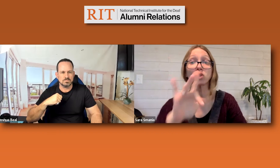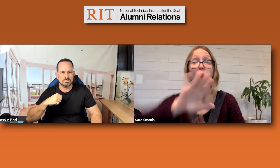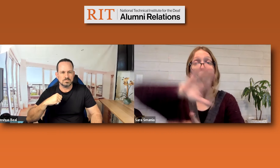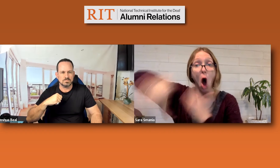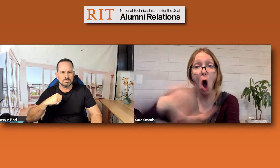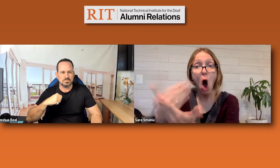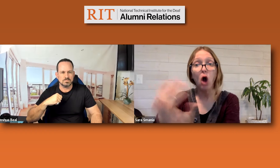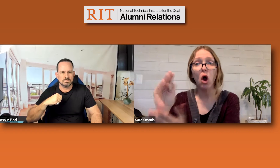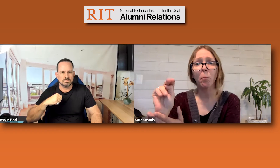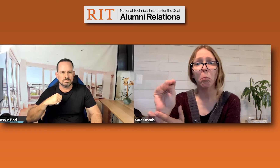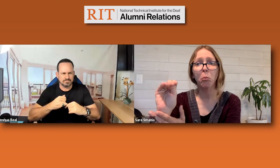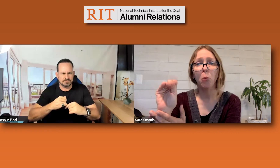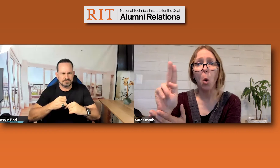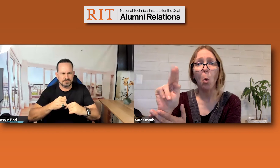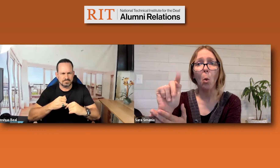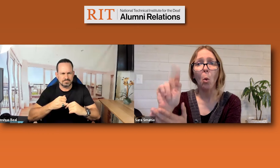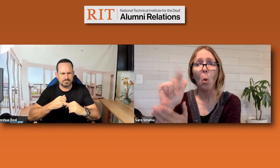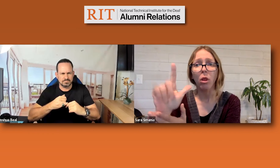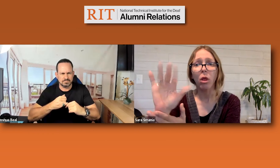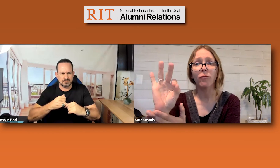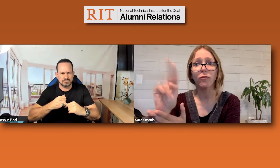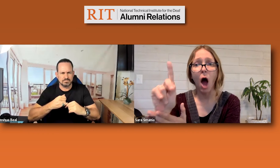Unfortunately, all mutual fund holdings